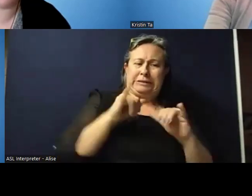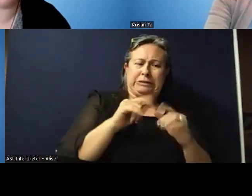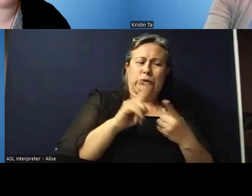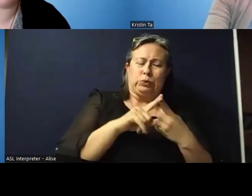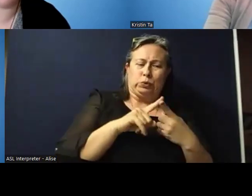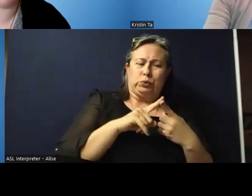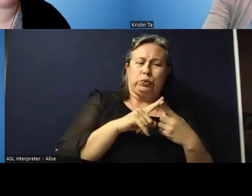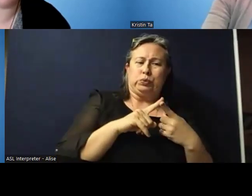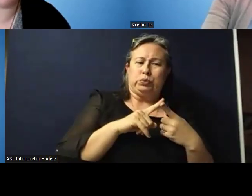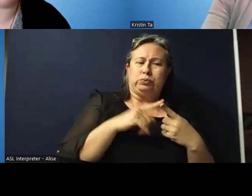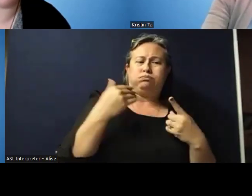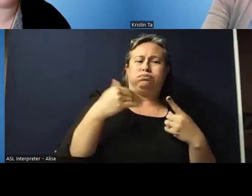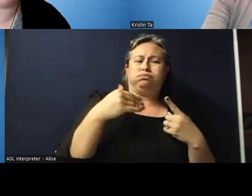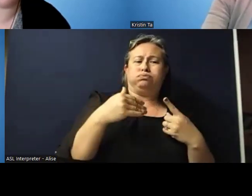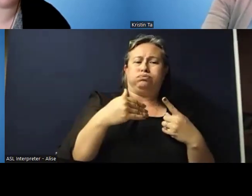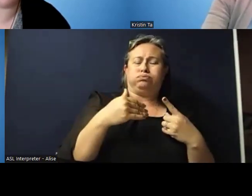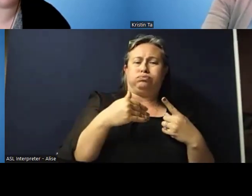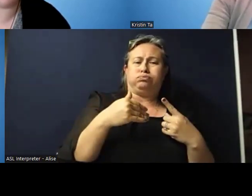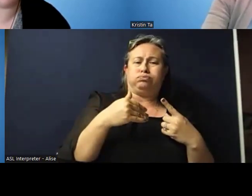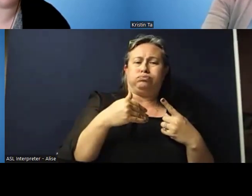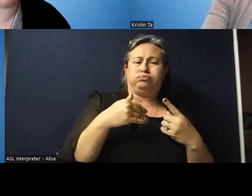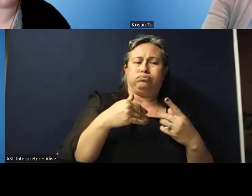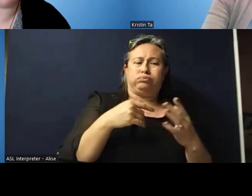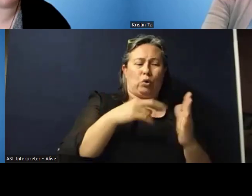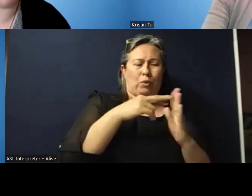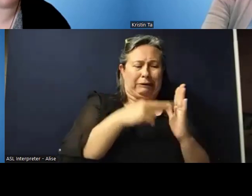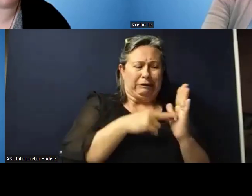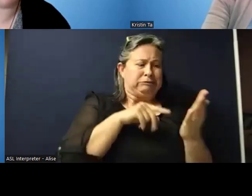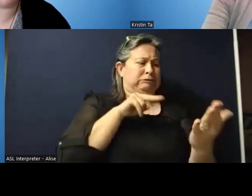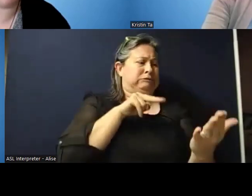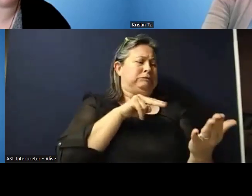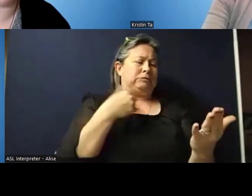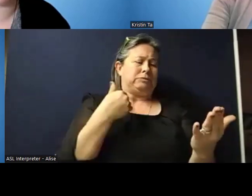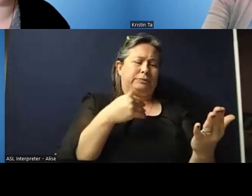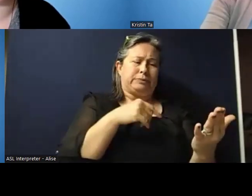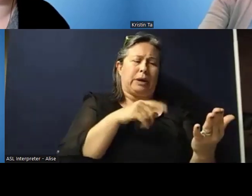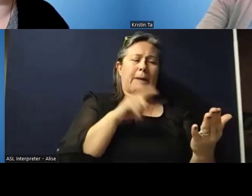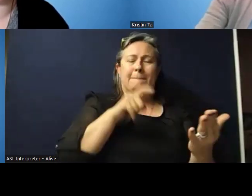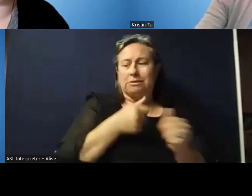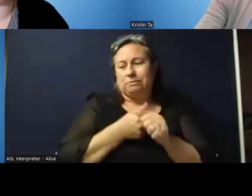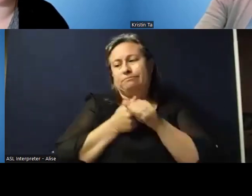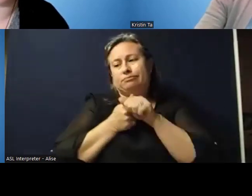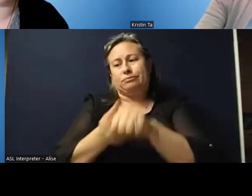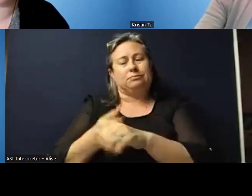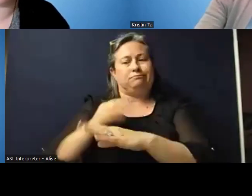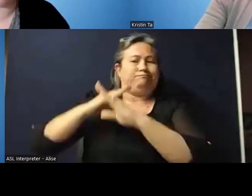and an obligation steeped out of the regulations to suspend or debar an individual.